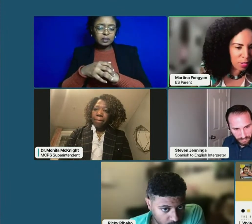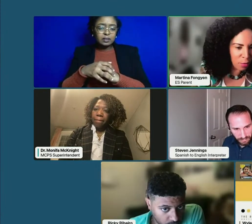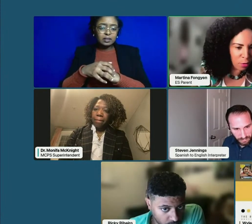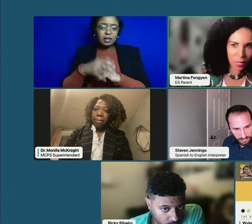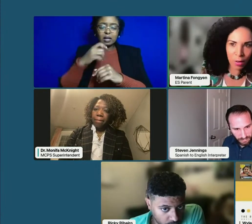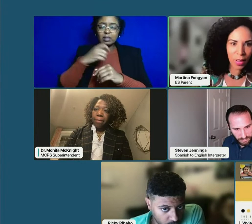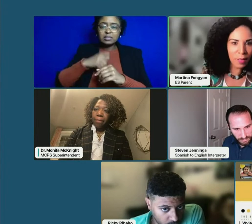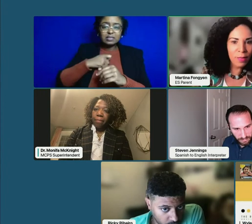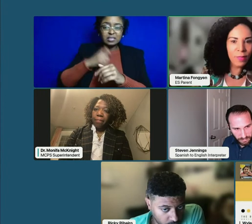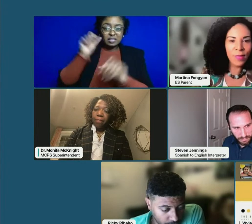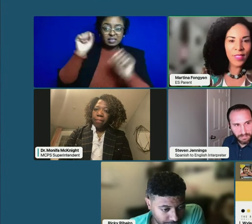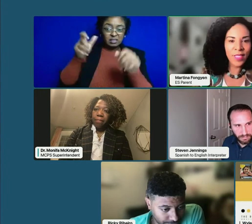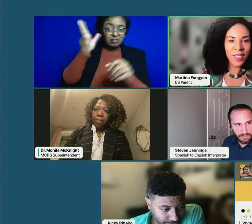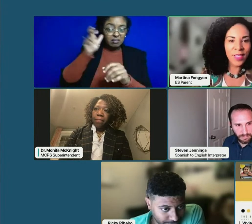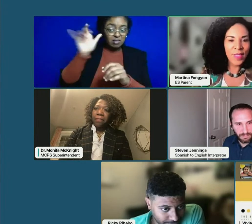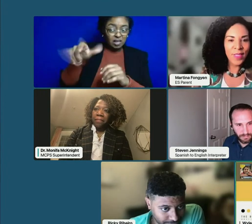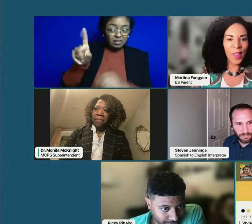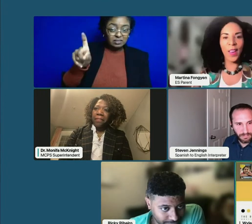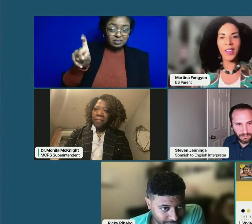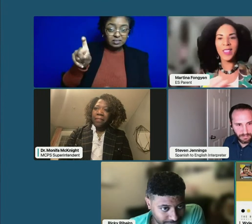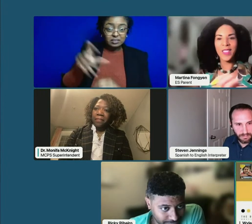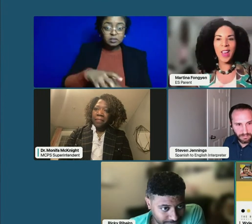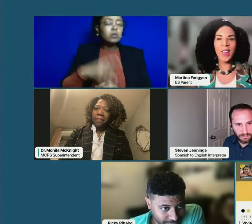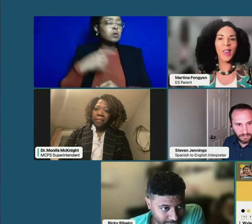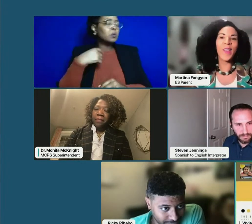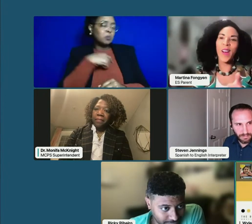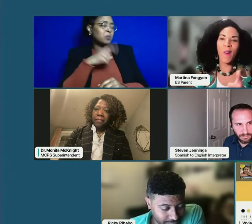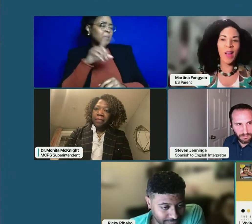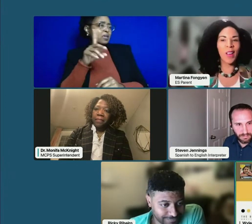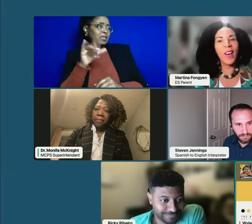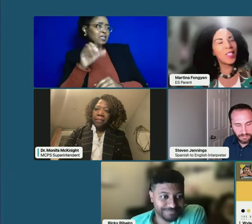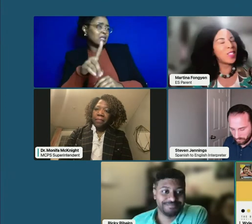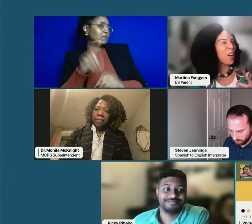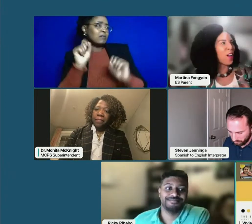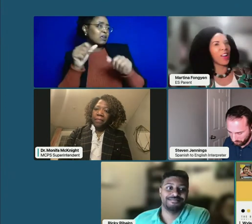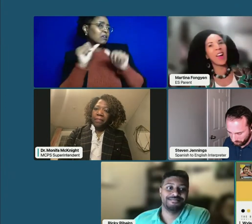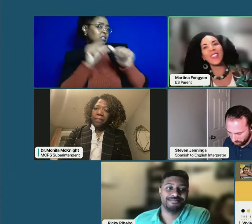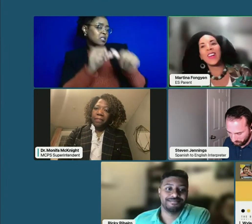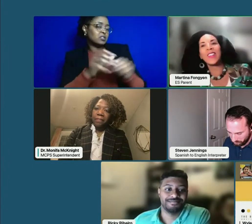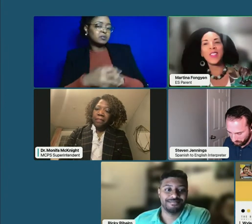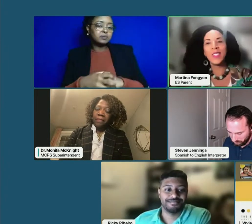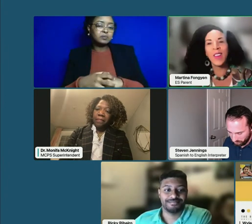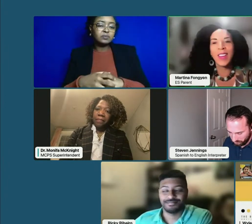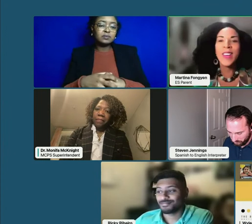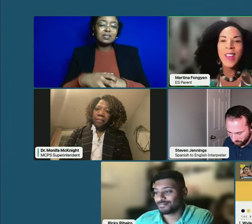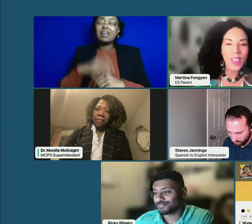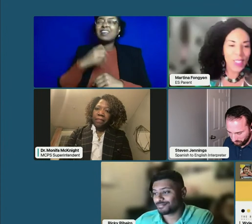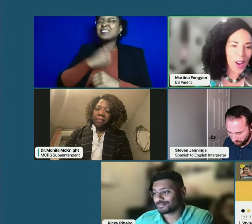the food? Um is that is everyone